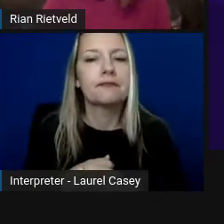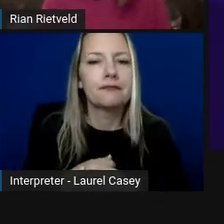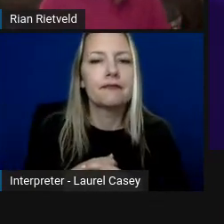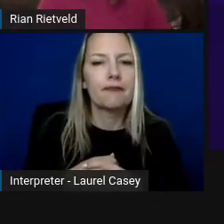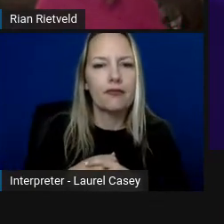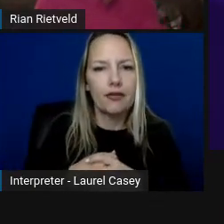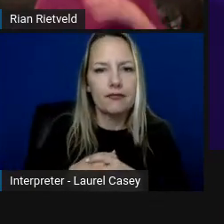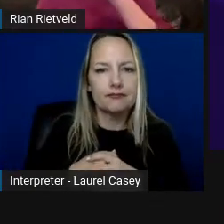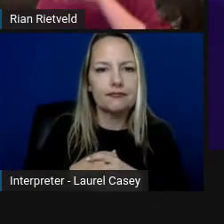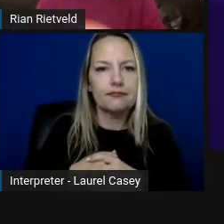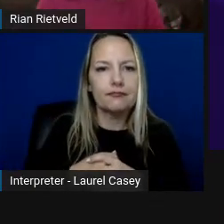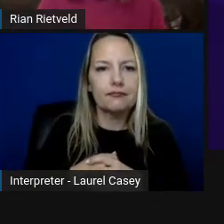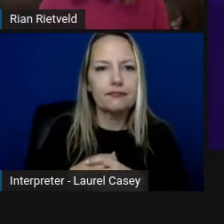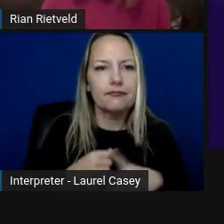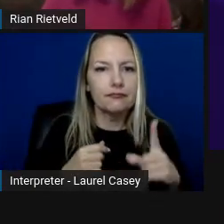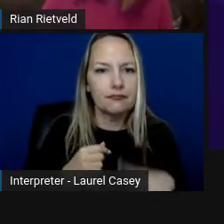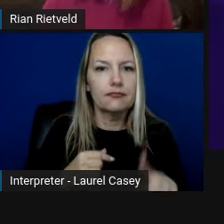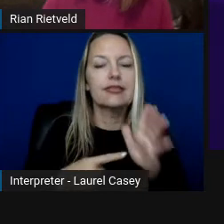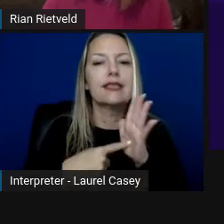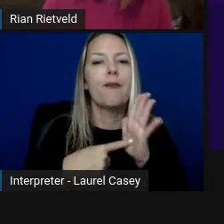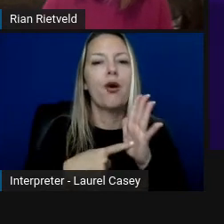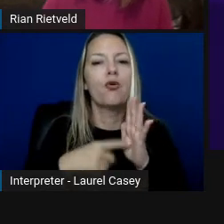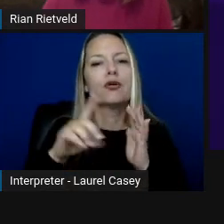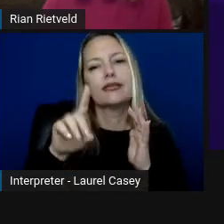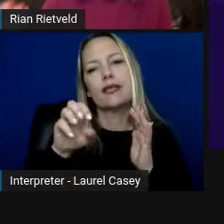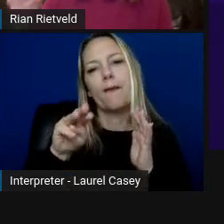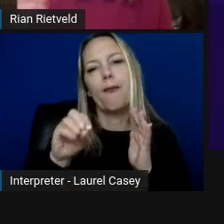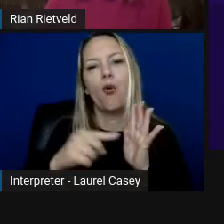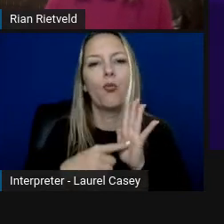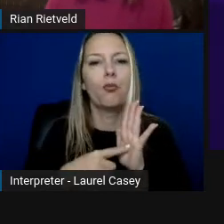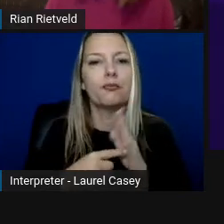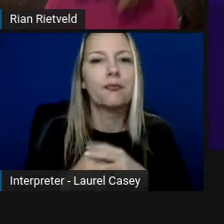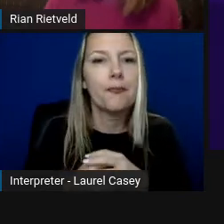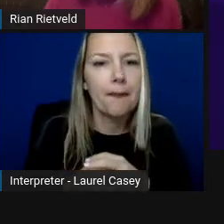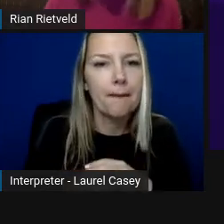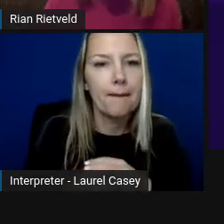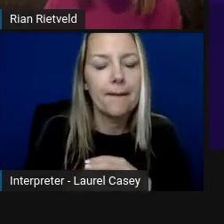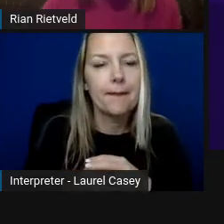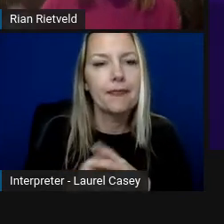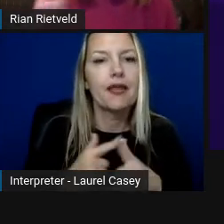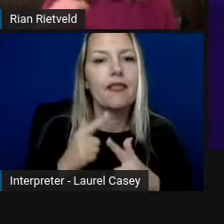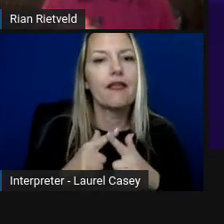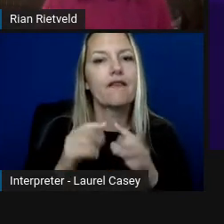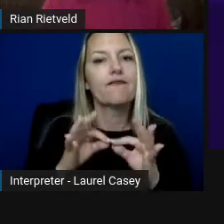Right, oh, this is the demo, okay. Then we're going to form design with Morgan.